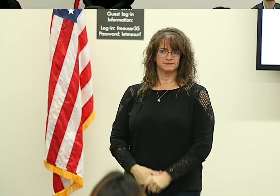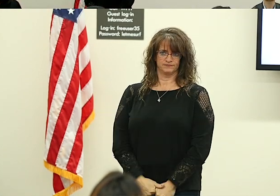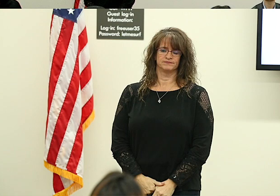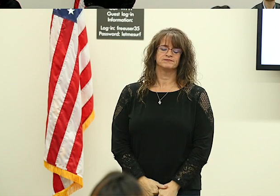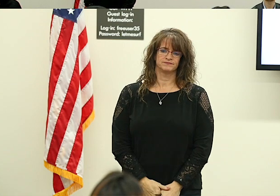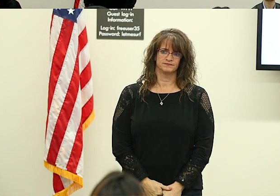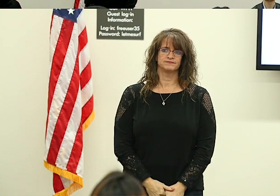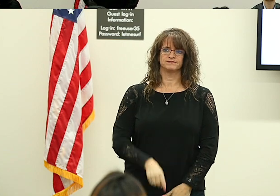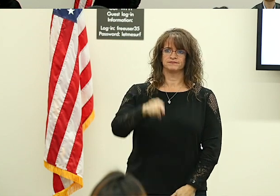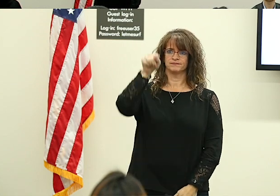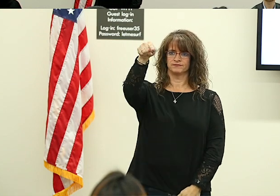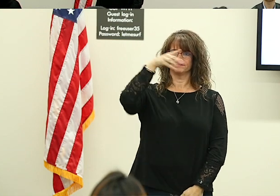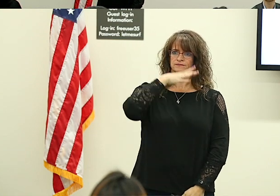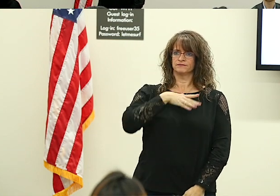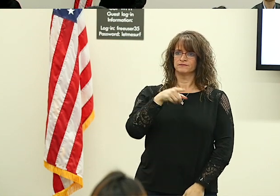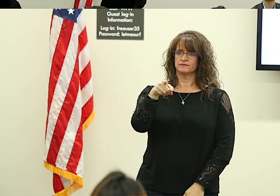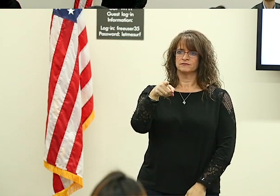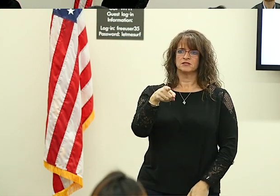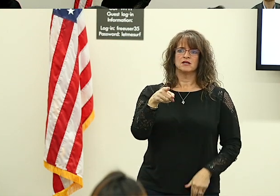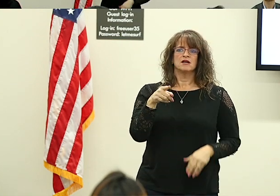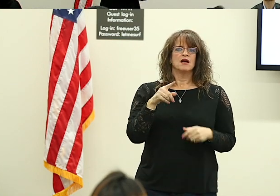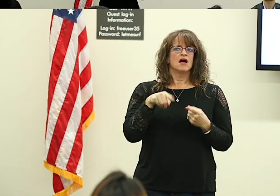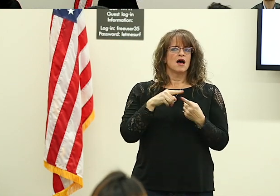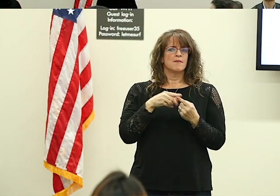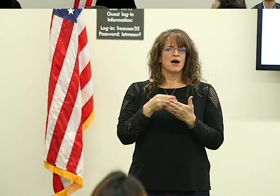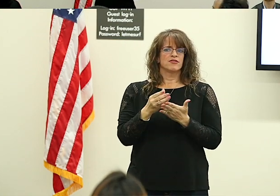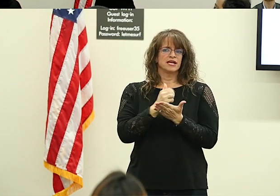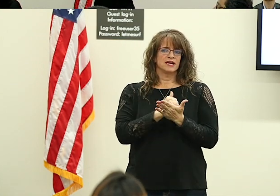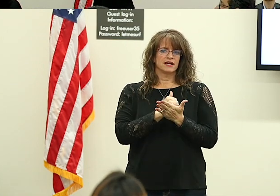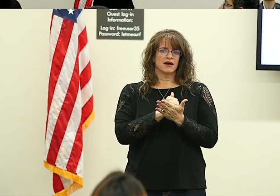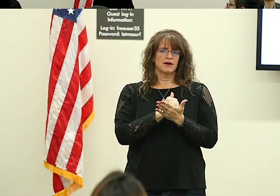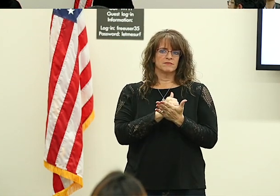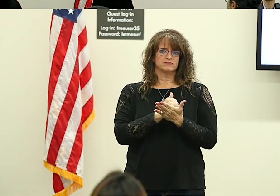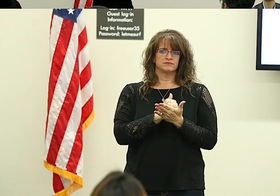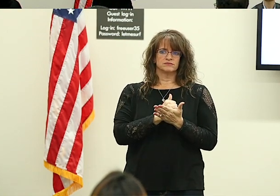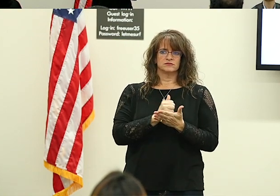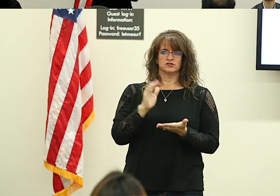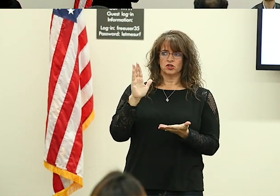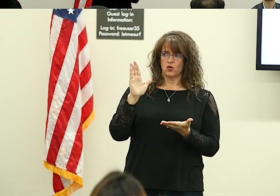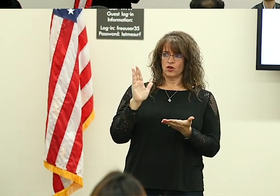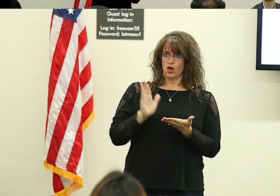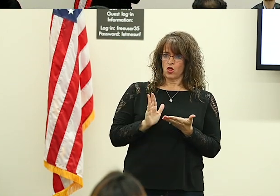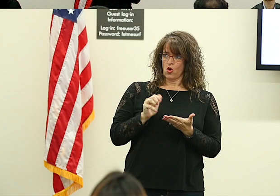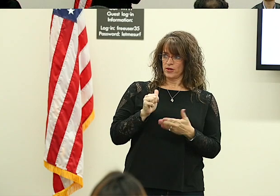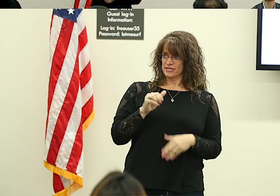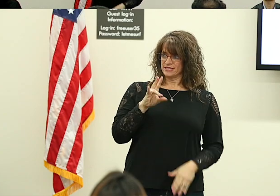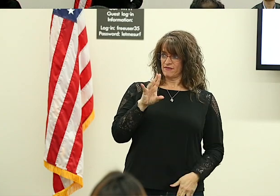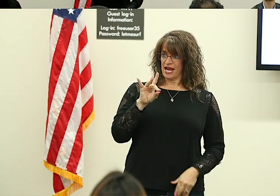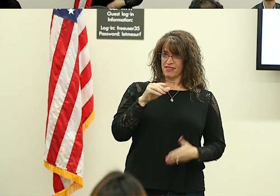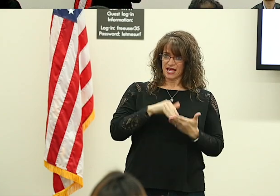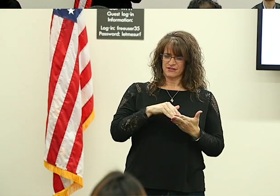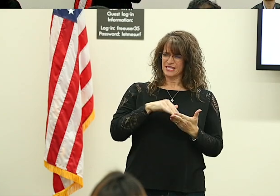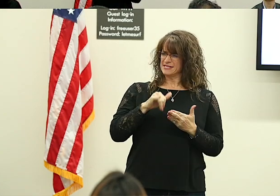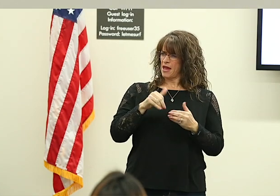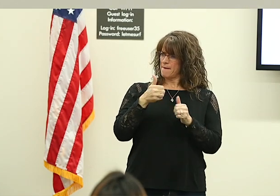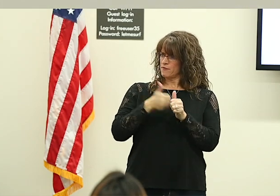And then, yes. [Female Attendee] About the income, the lowest is $78,000. Is that per person or all together?